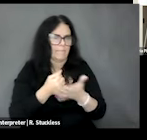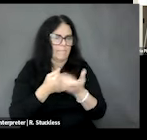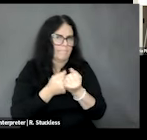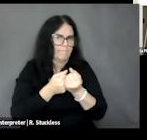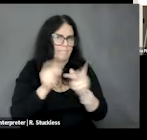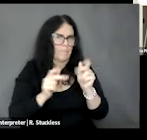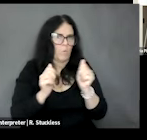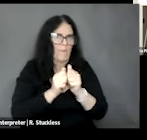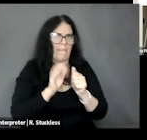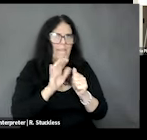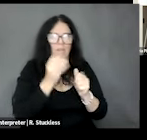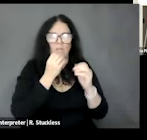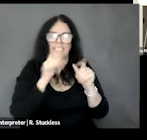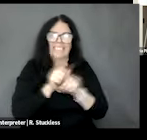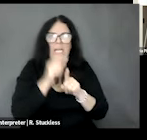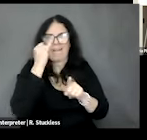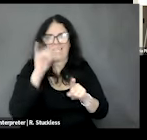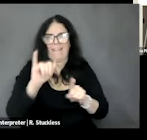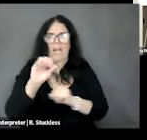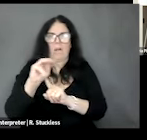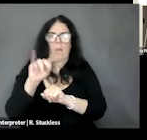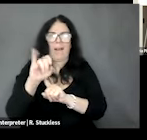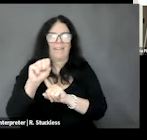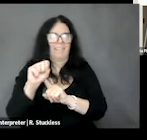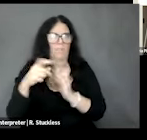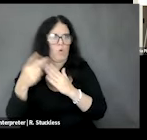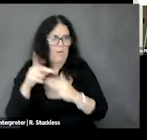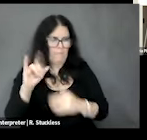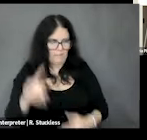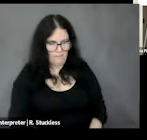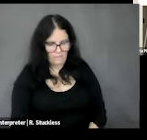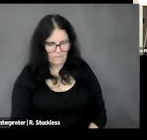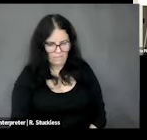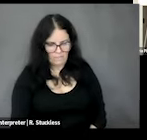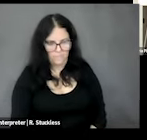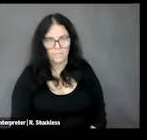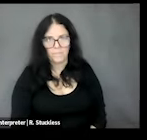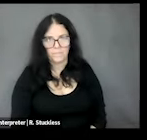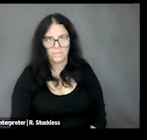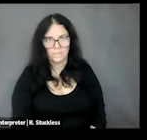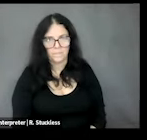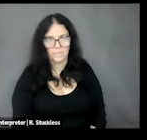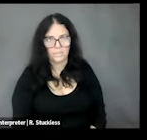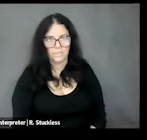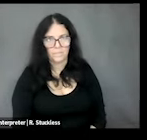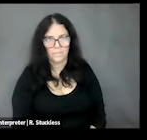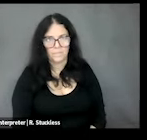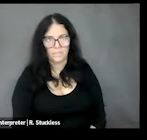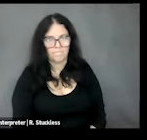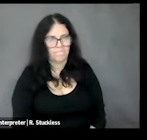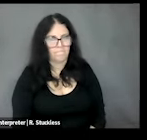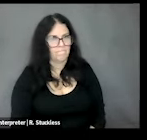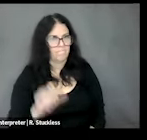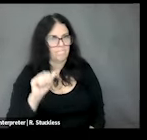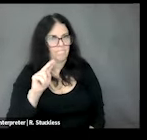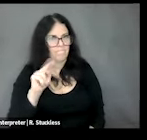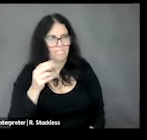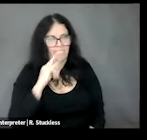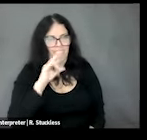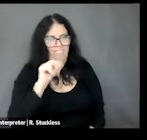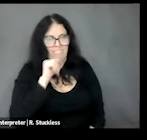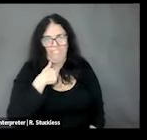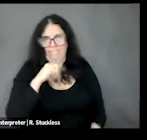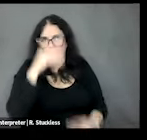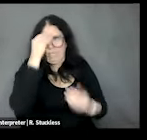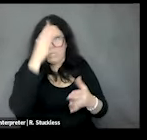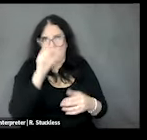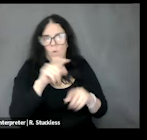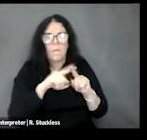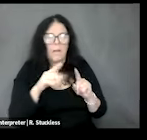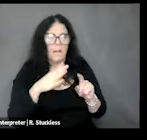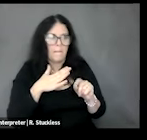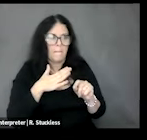Sorry, it was on mute. I actually do not, but if you know my contact information can